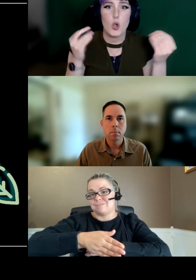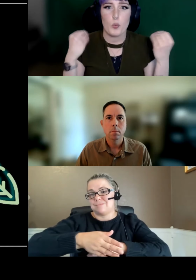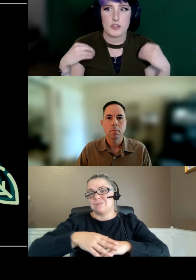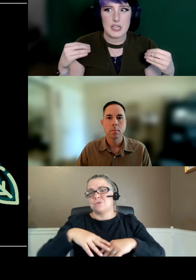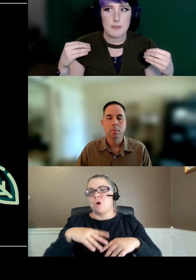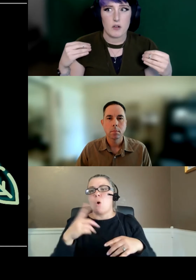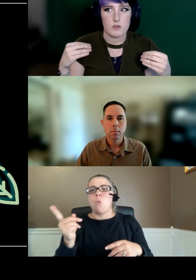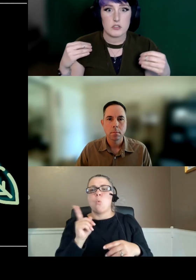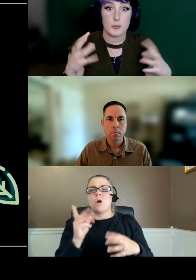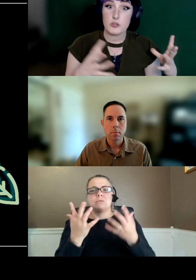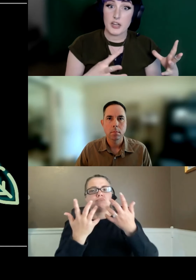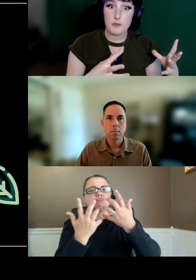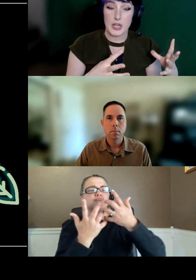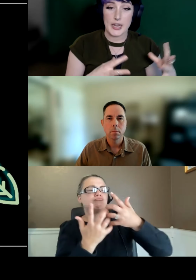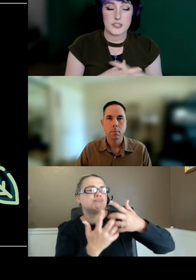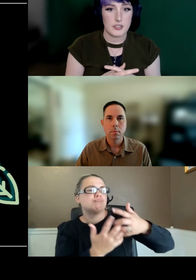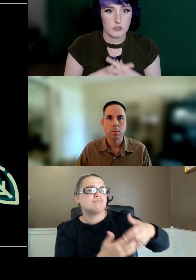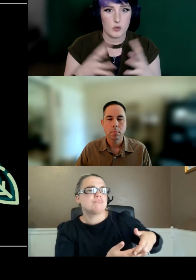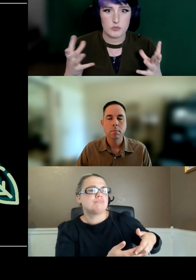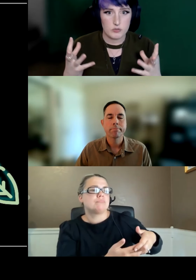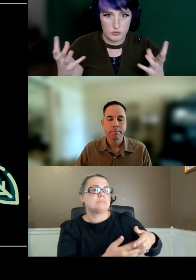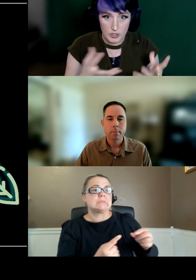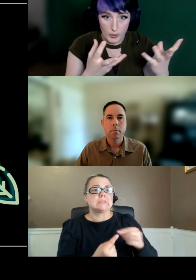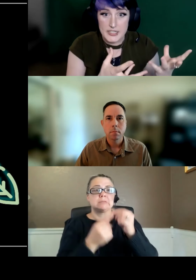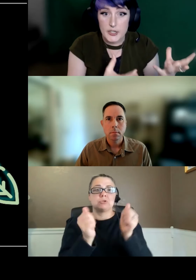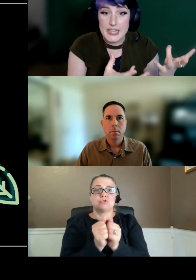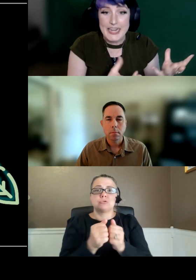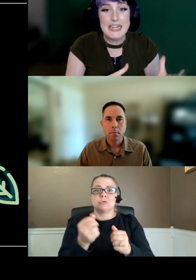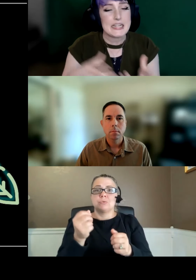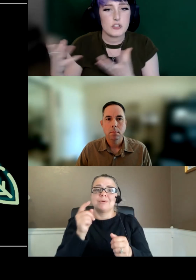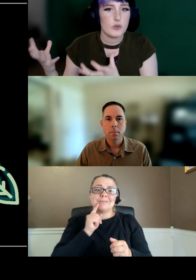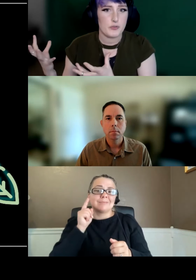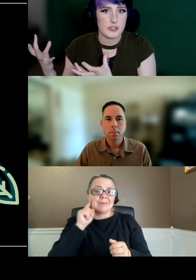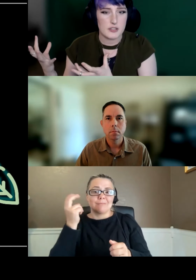we're thinking about someone who's deafblind, like those, the criteria they need is so different than